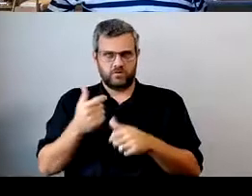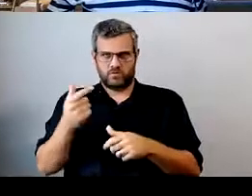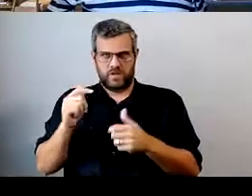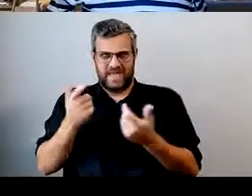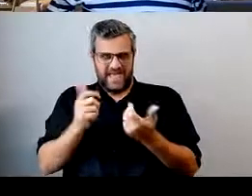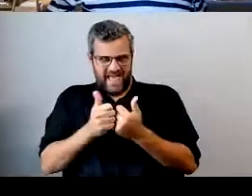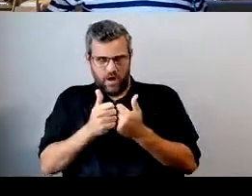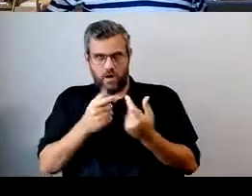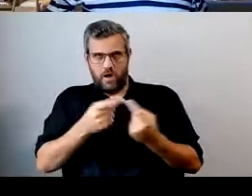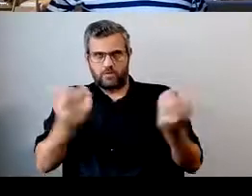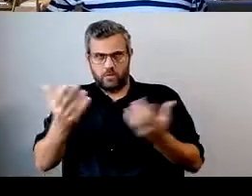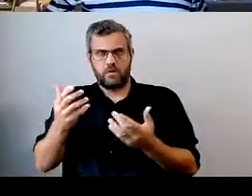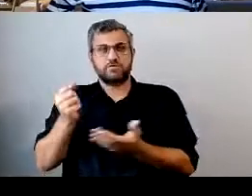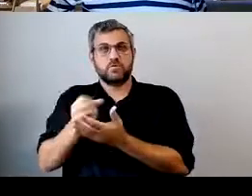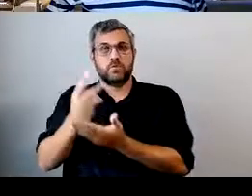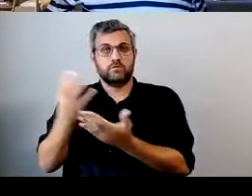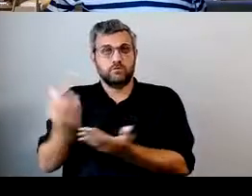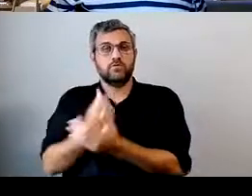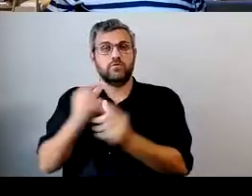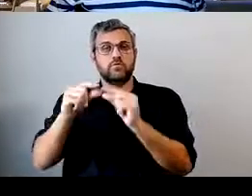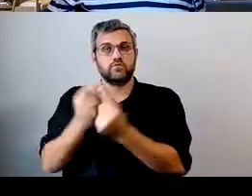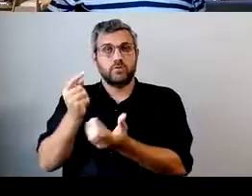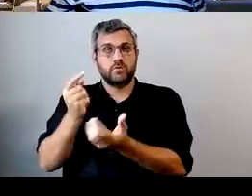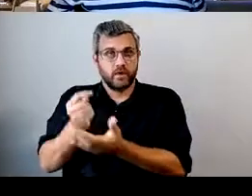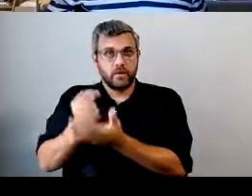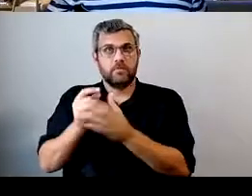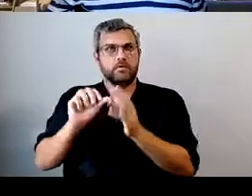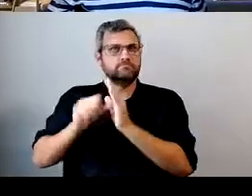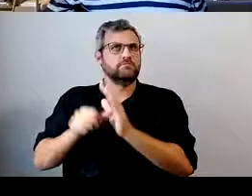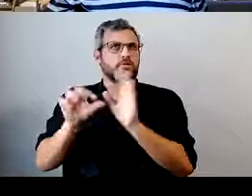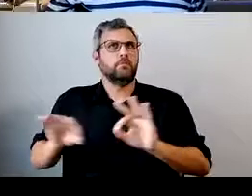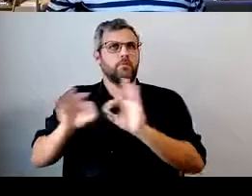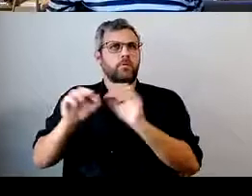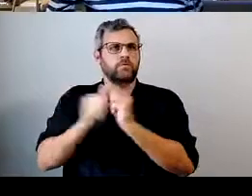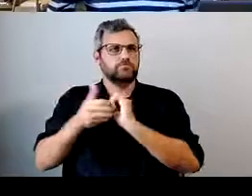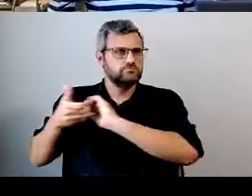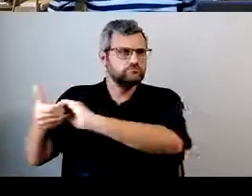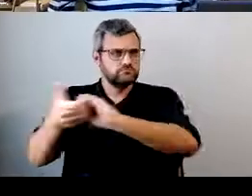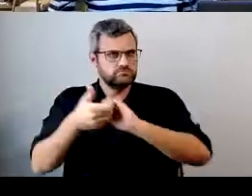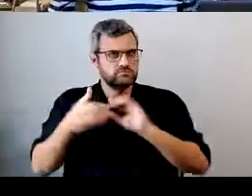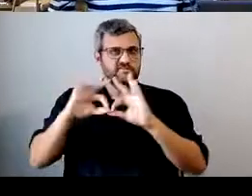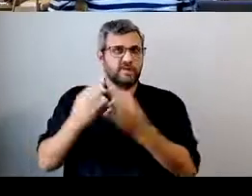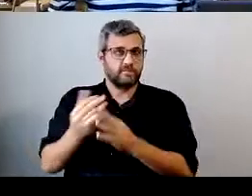can utilize group therapy or emphasize the importance of collaboration with trusted that's a key word, family members, friends,